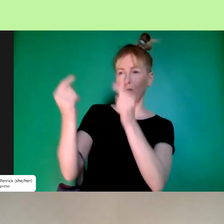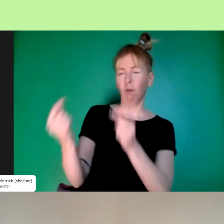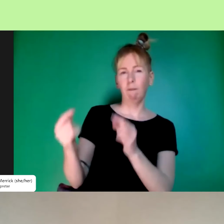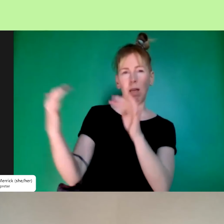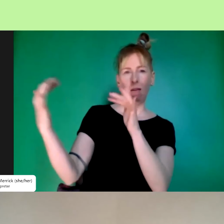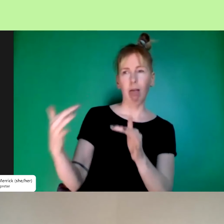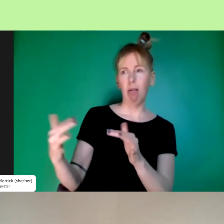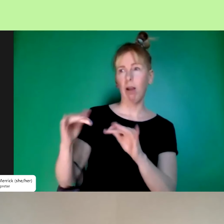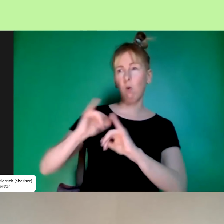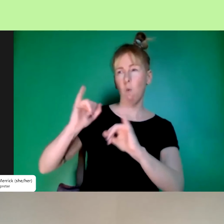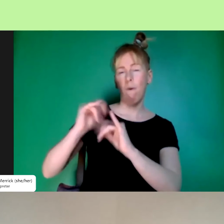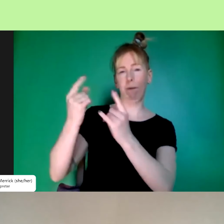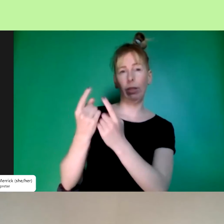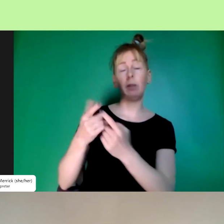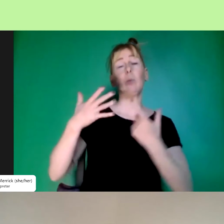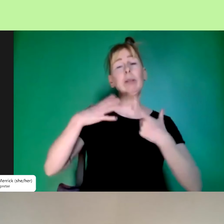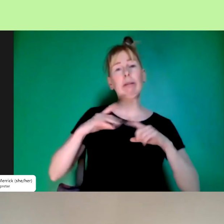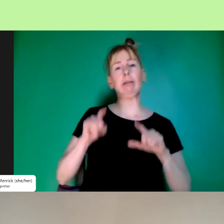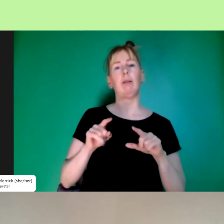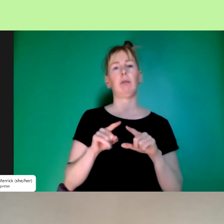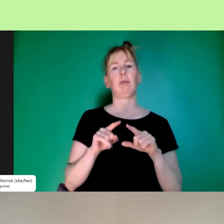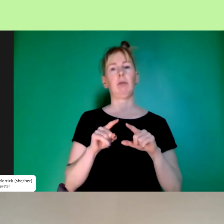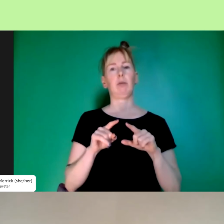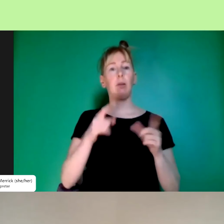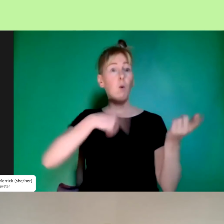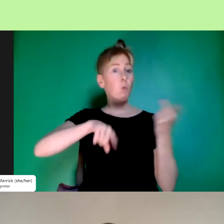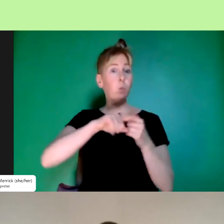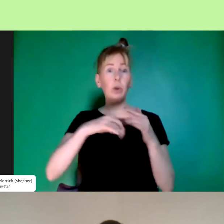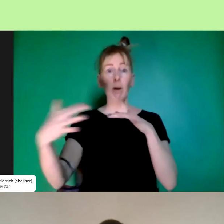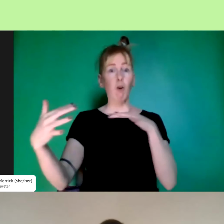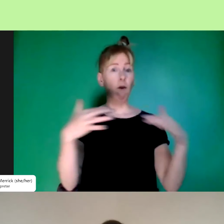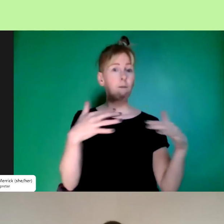We need ethics as a form of guide guidance and a guideline and a lifeline